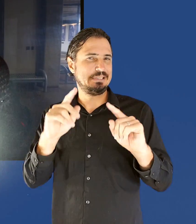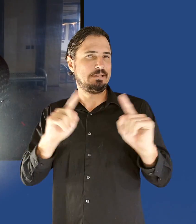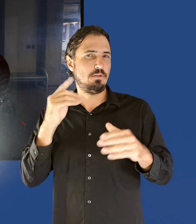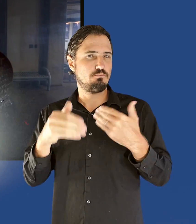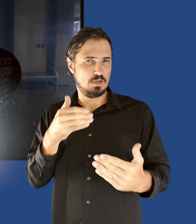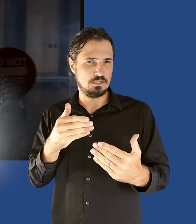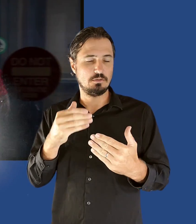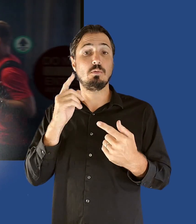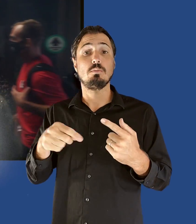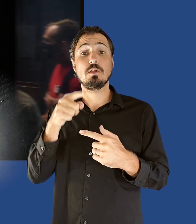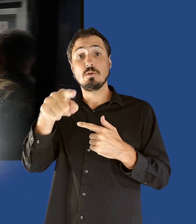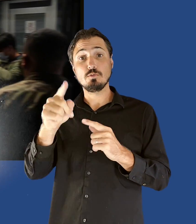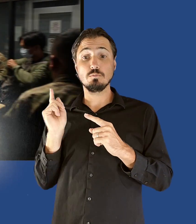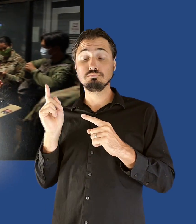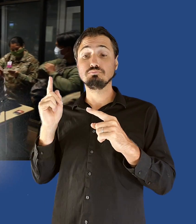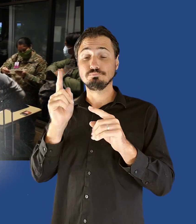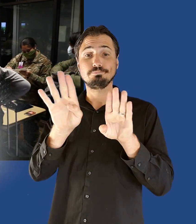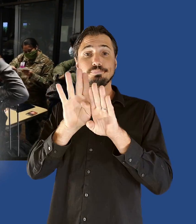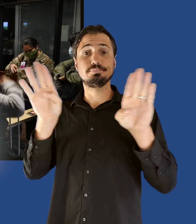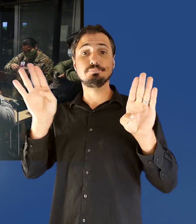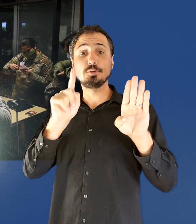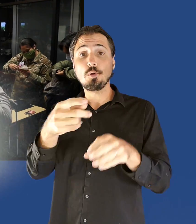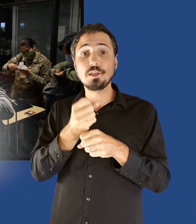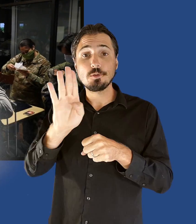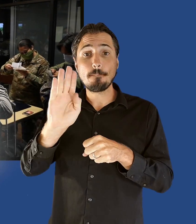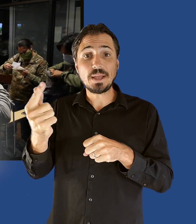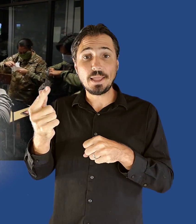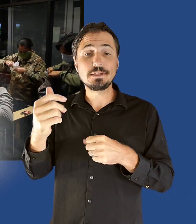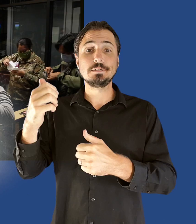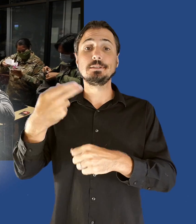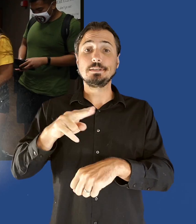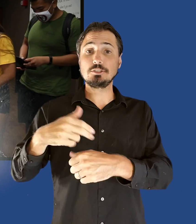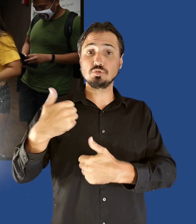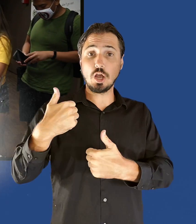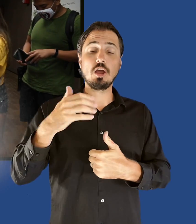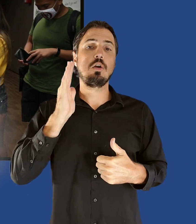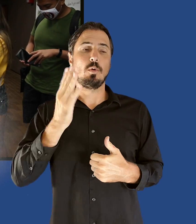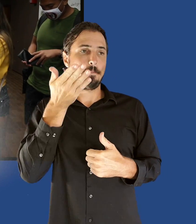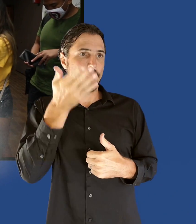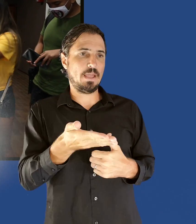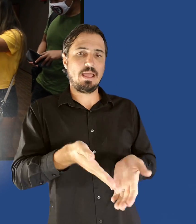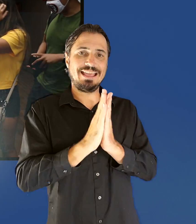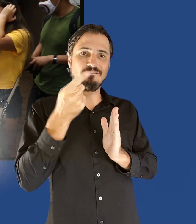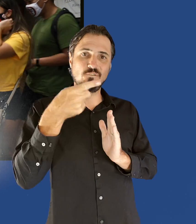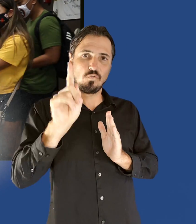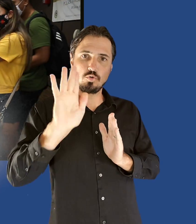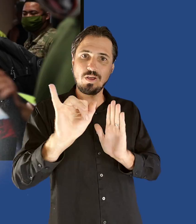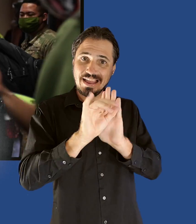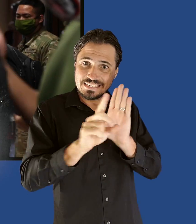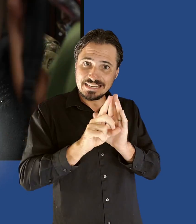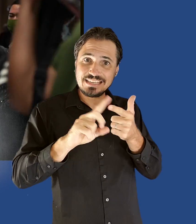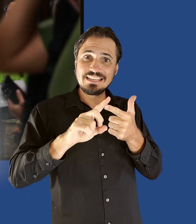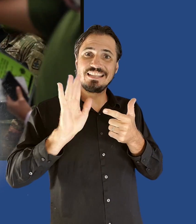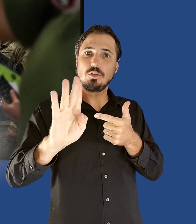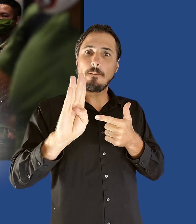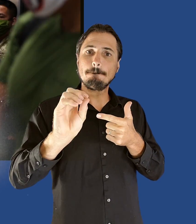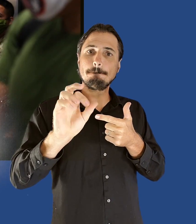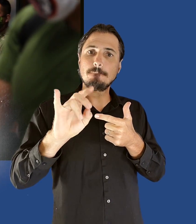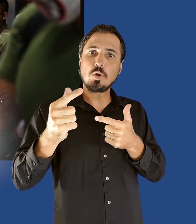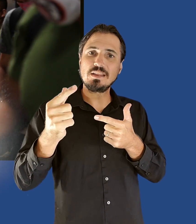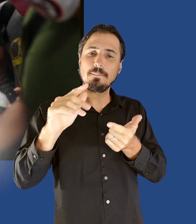As you enter the baggage claim facility, you will be met by National Guard personnel who will ask for your ID, boarding pass and whether or not you have travel outside of the state